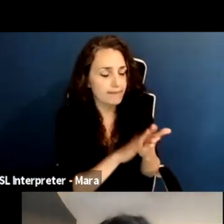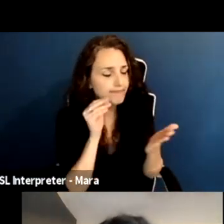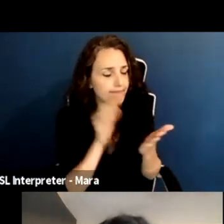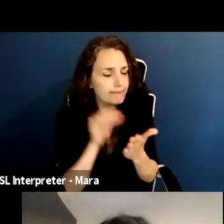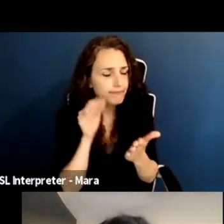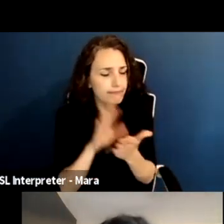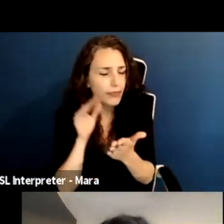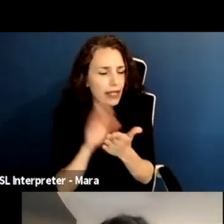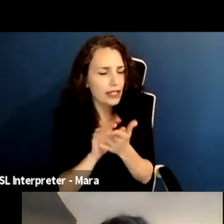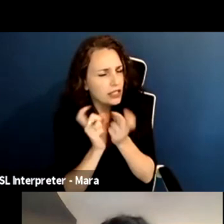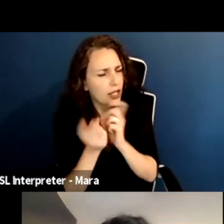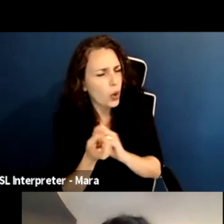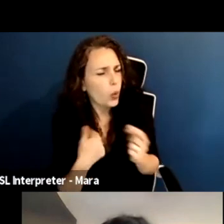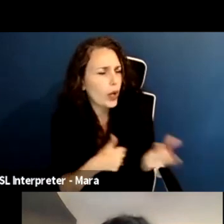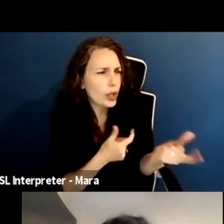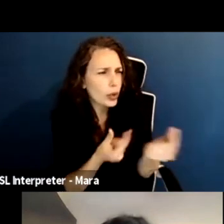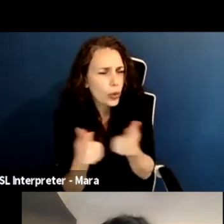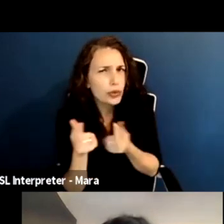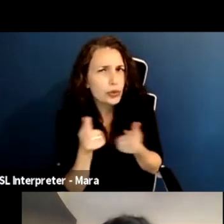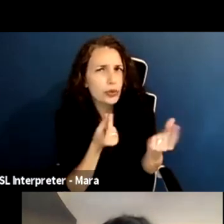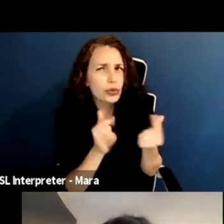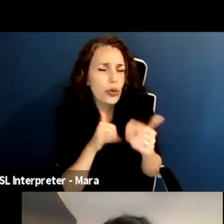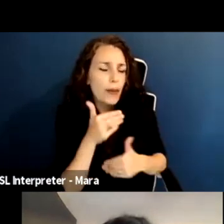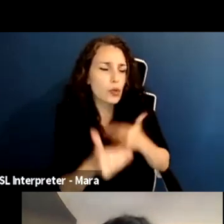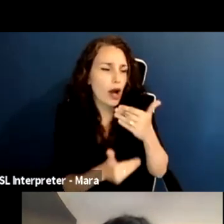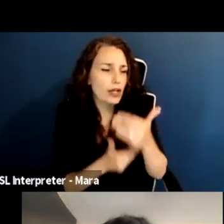And so that process just came from going into competitions